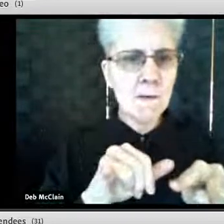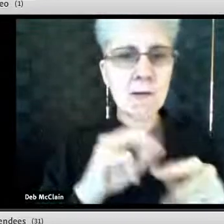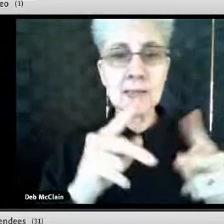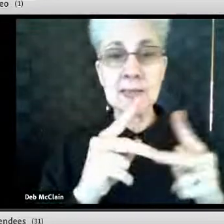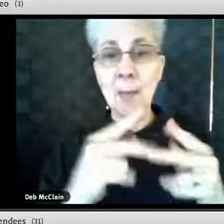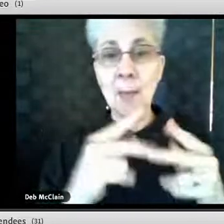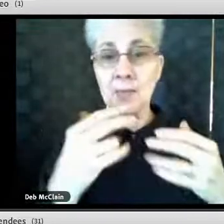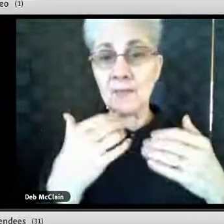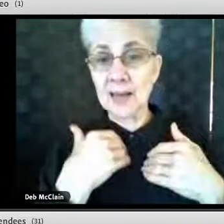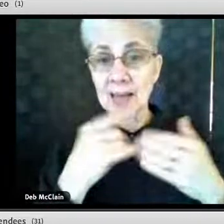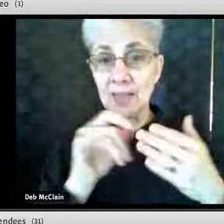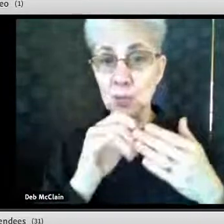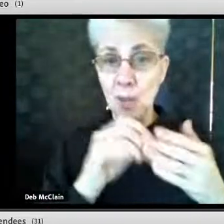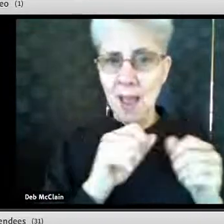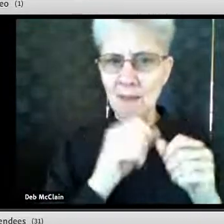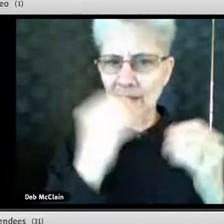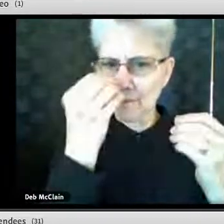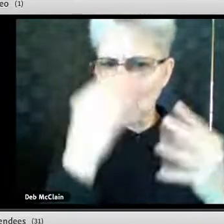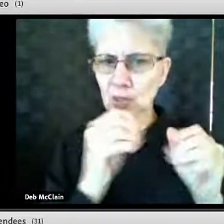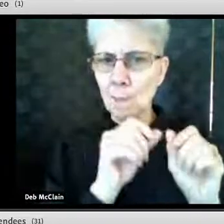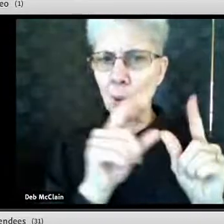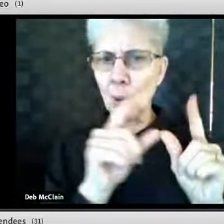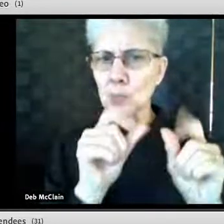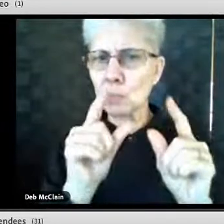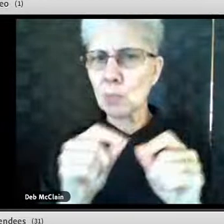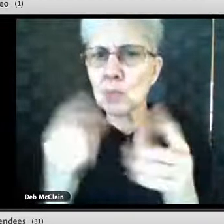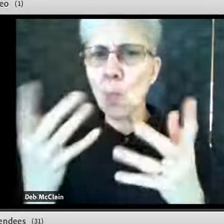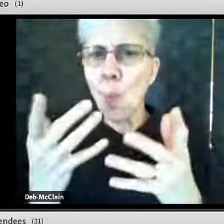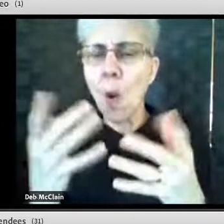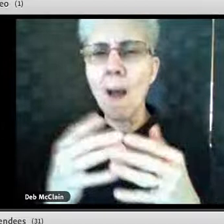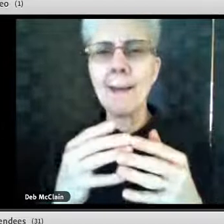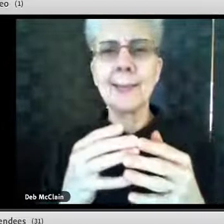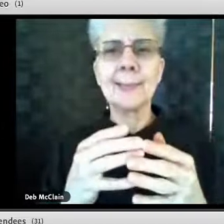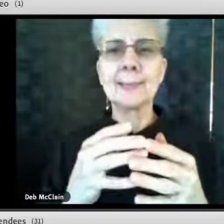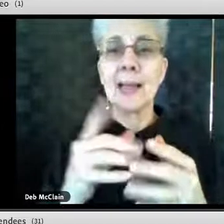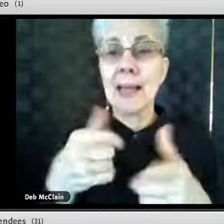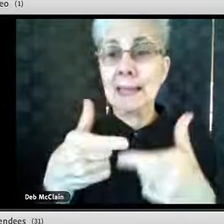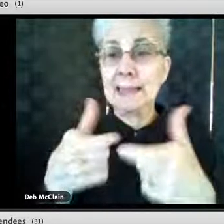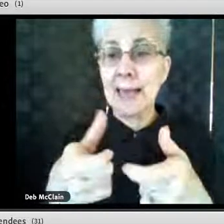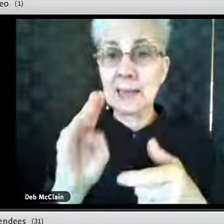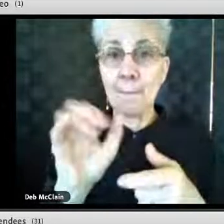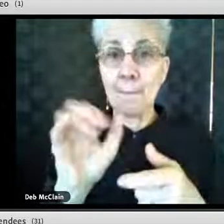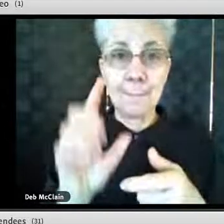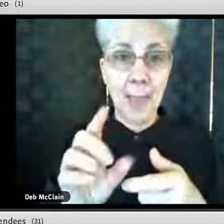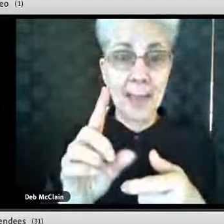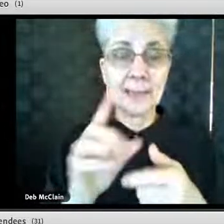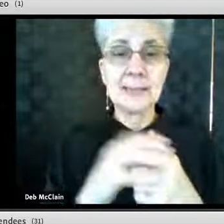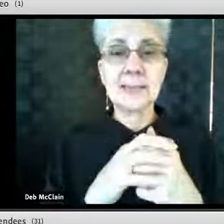Types of content that you're posting, text-based,